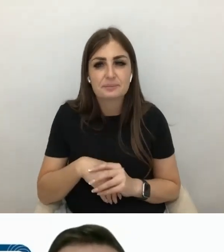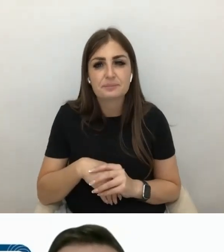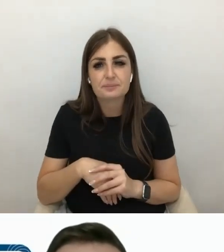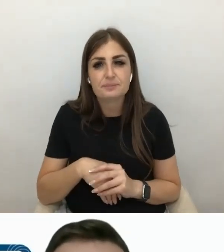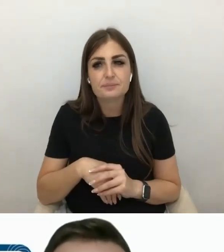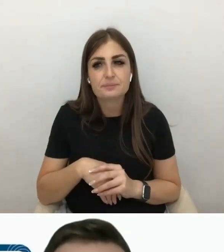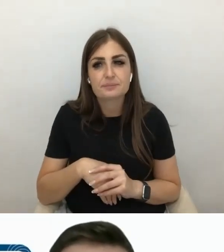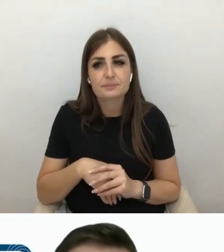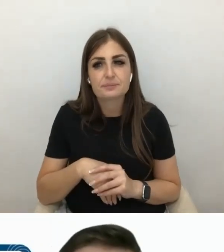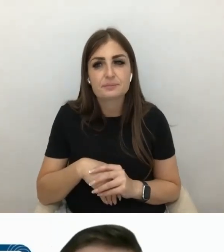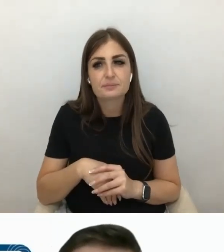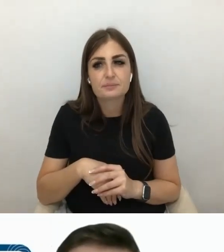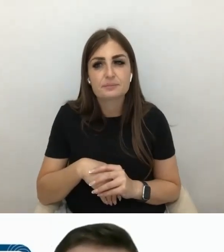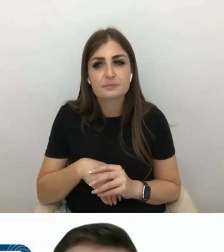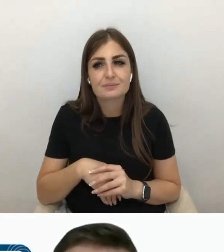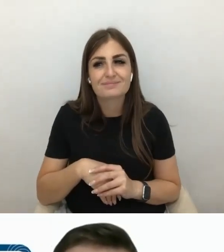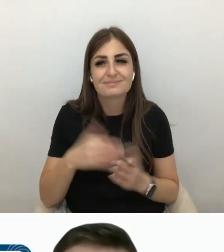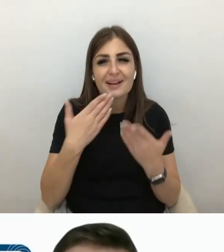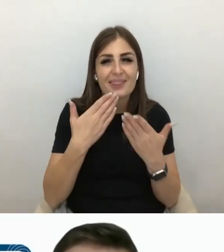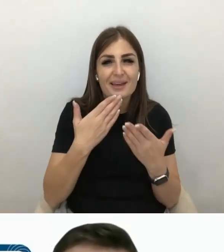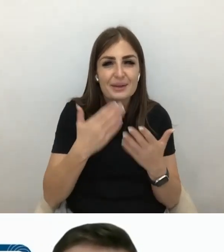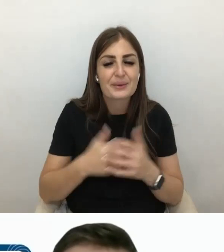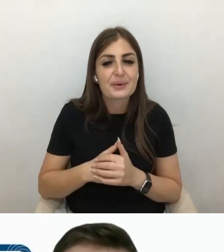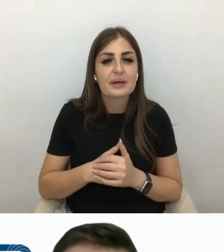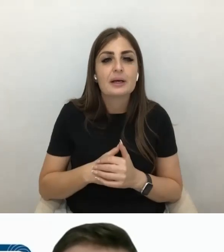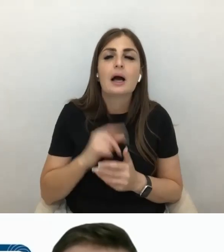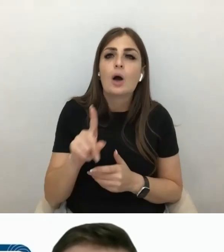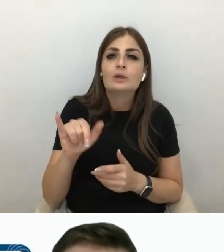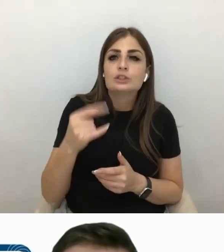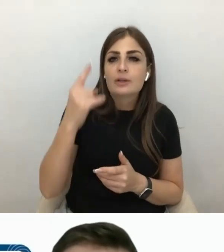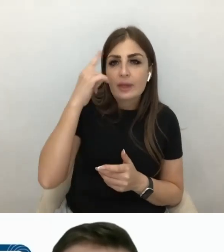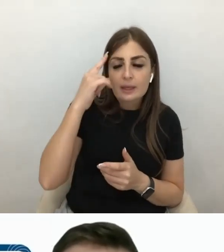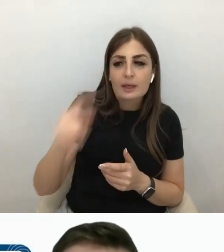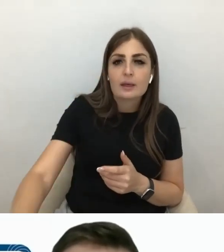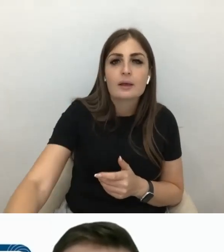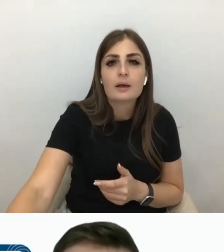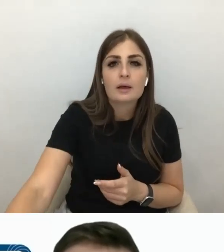Sam: Thank you, Sifa. I was just thinking that through.